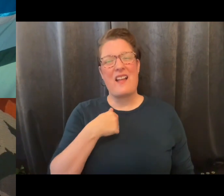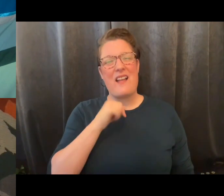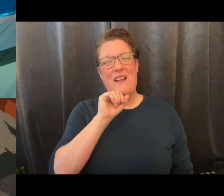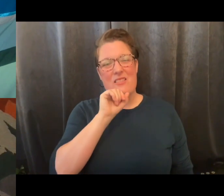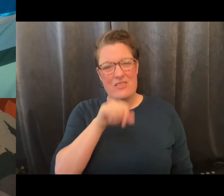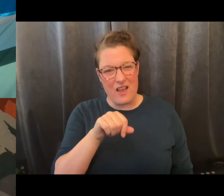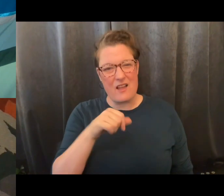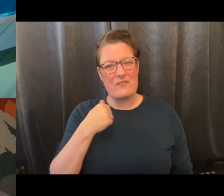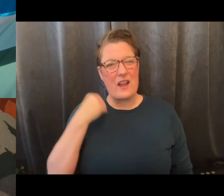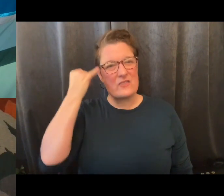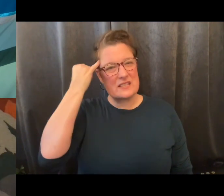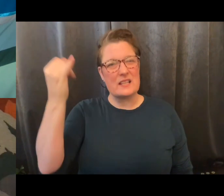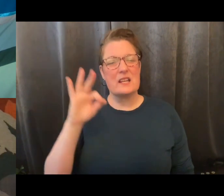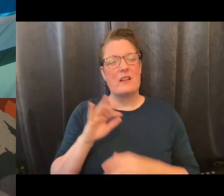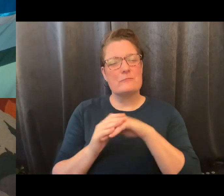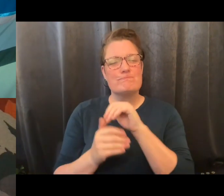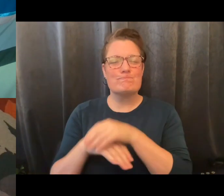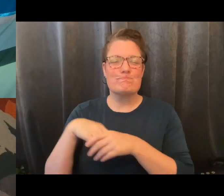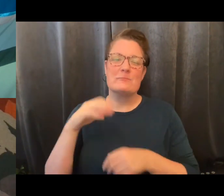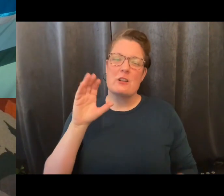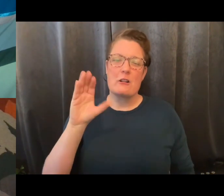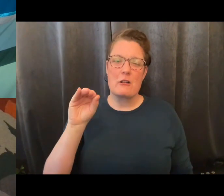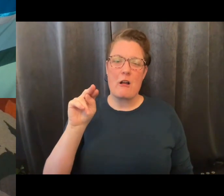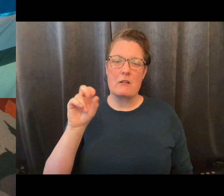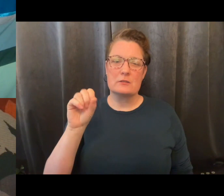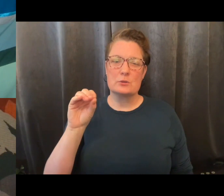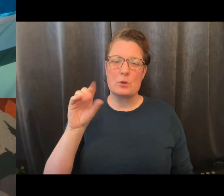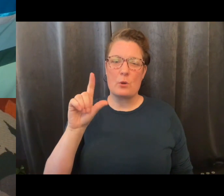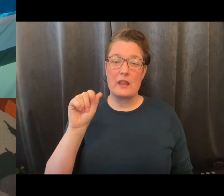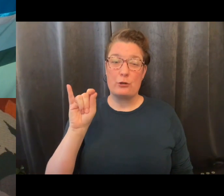consolation being a big part of this time, because there's also this like waking